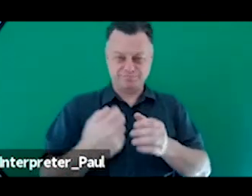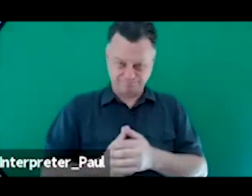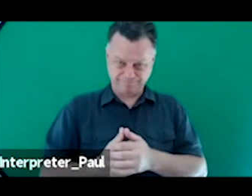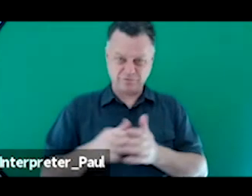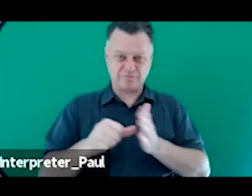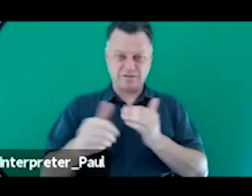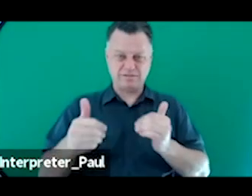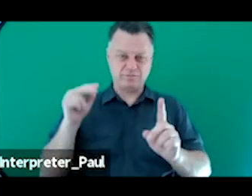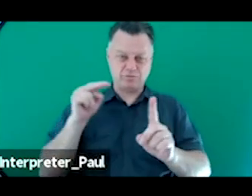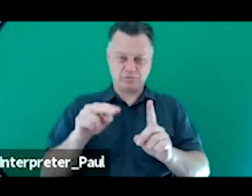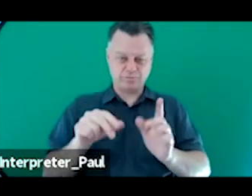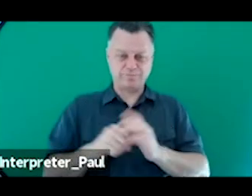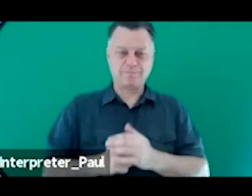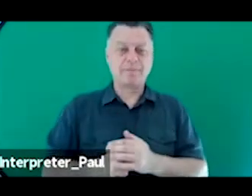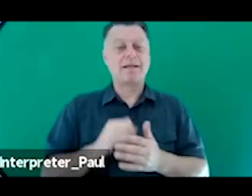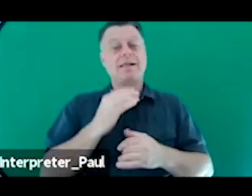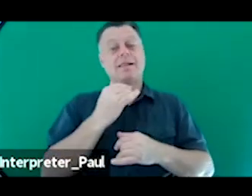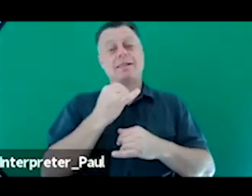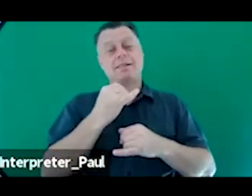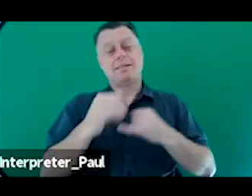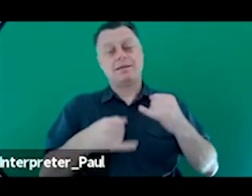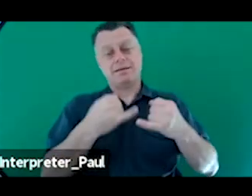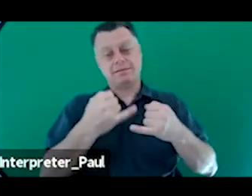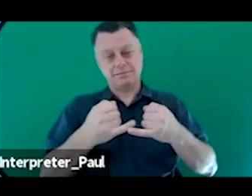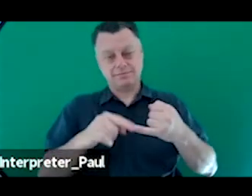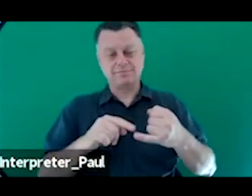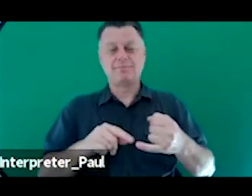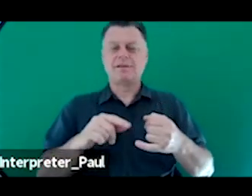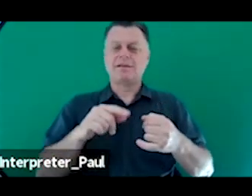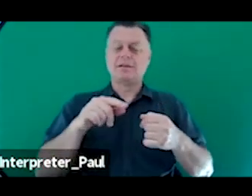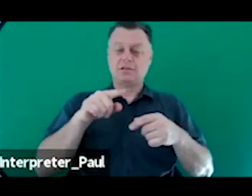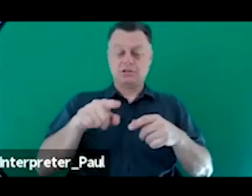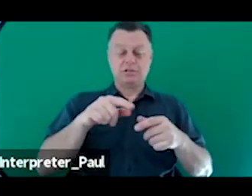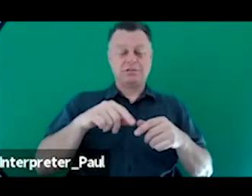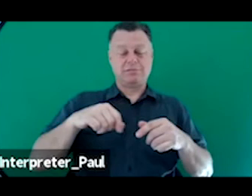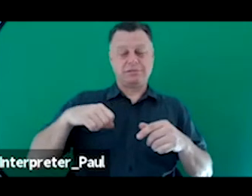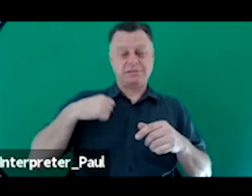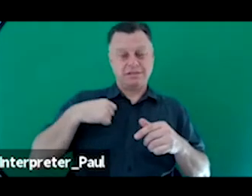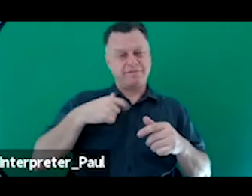is ask them how do they ask their students to interact with the wider world. How do they get